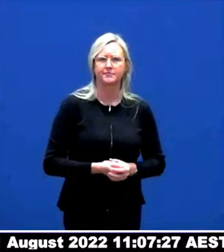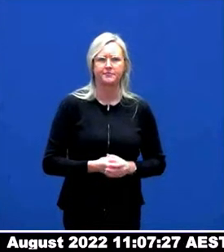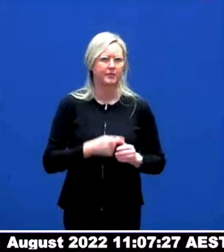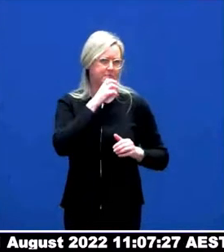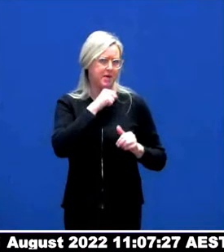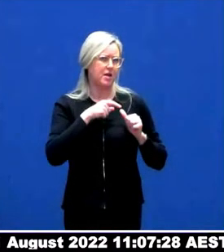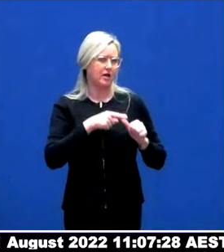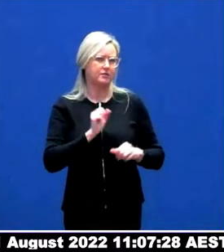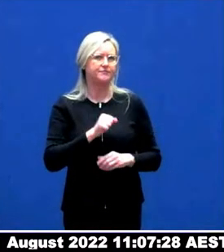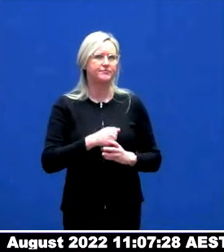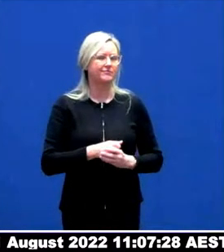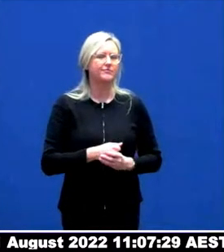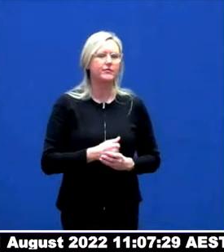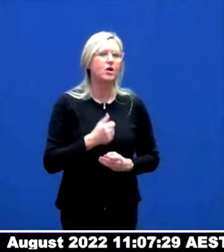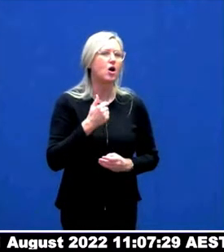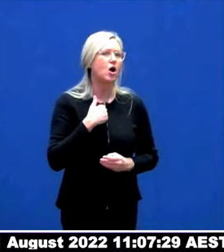As I said, I wasn't in the role at the time.